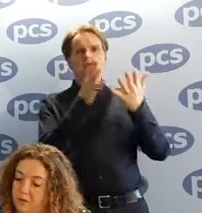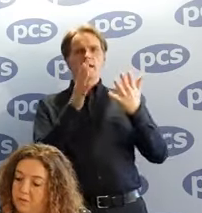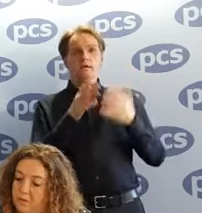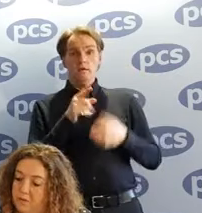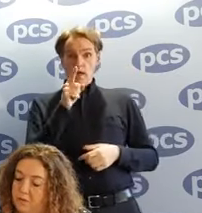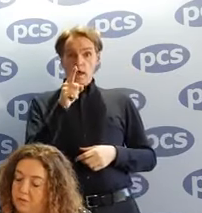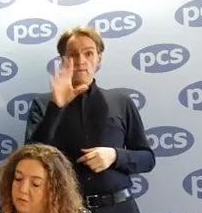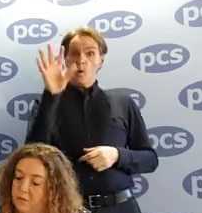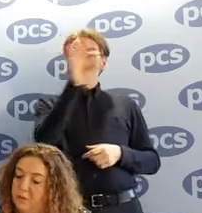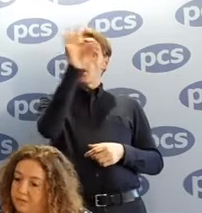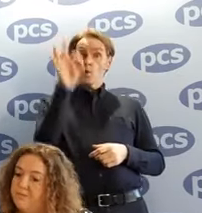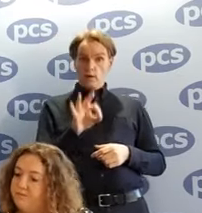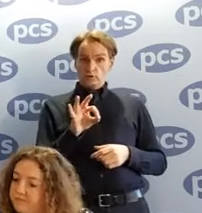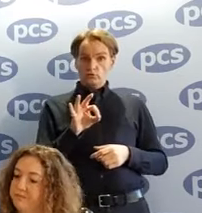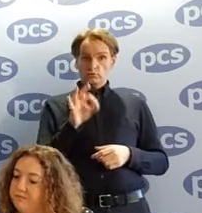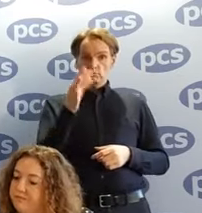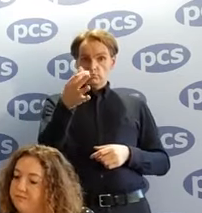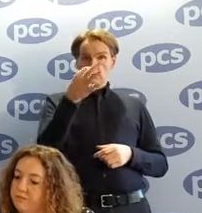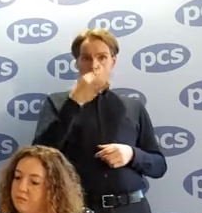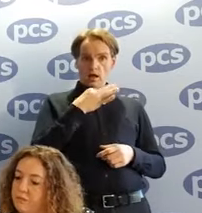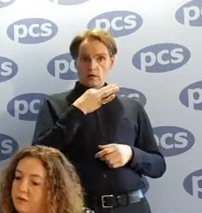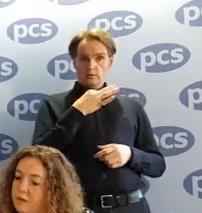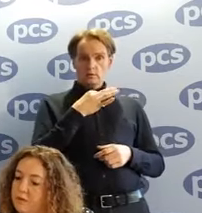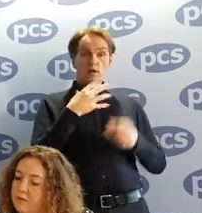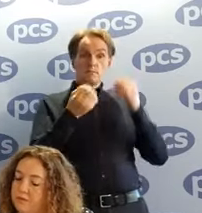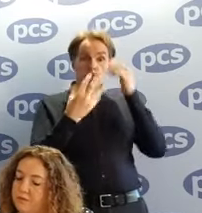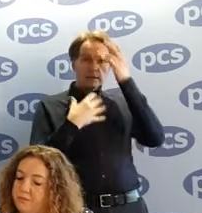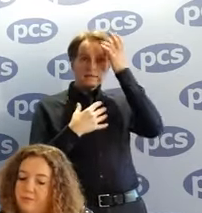hasn't been covered so far, that you'd like to submit, get those questions in